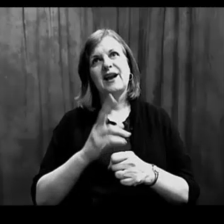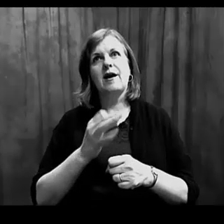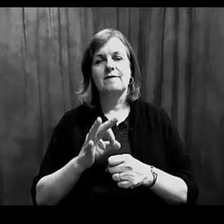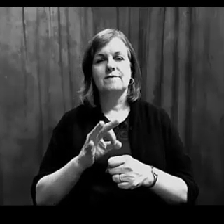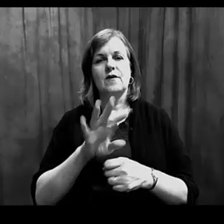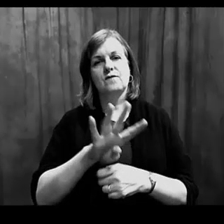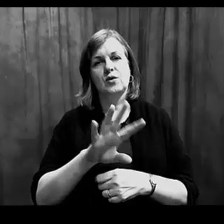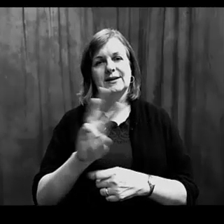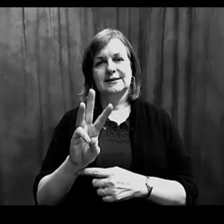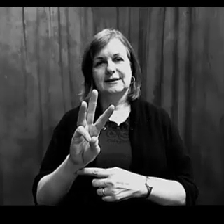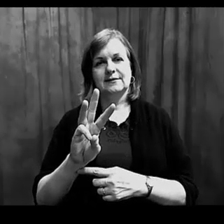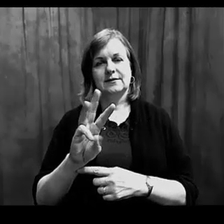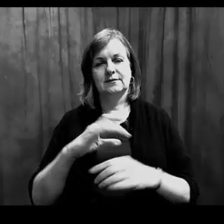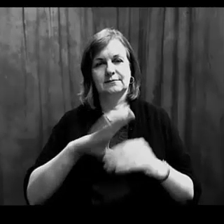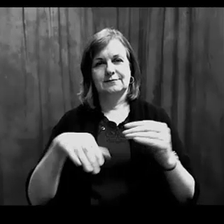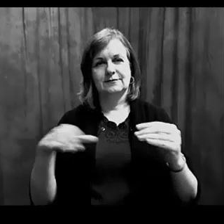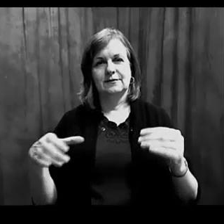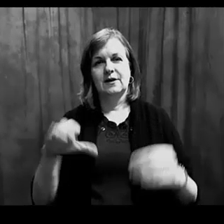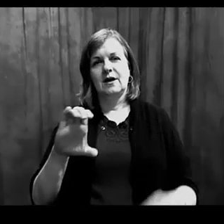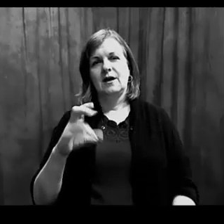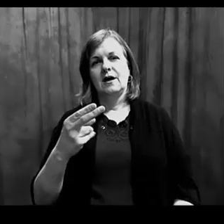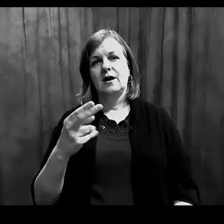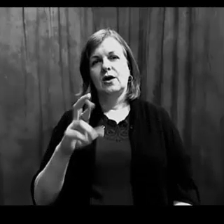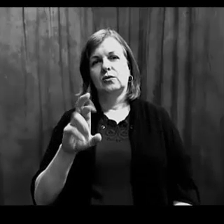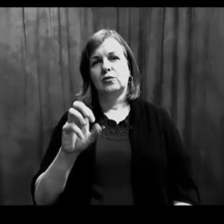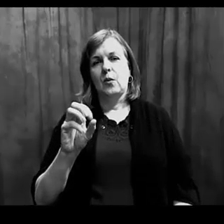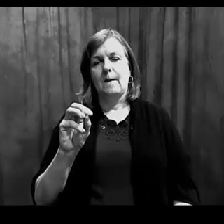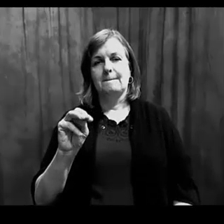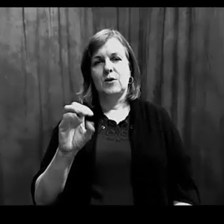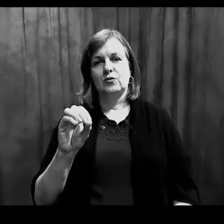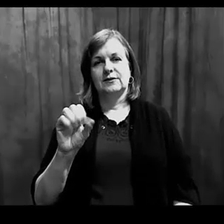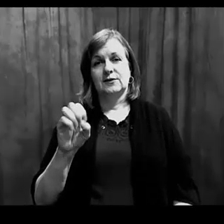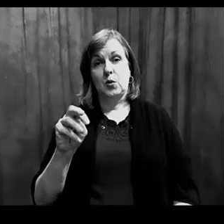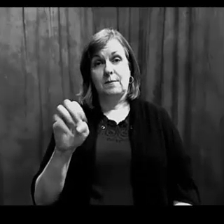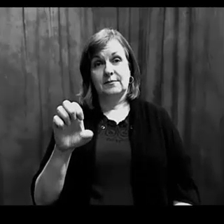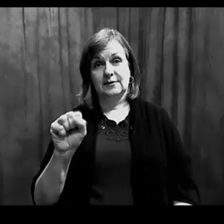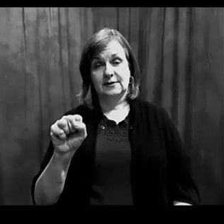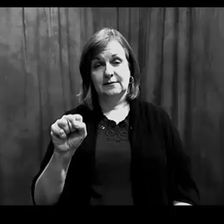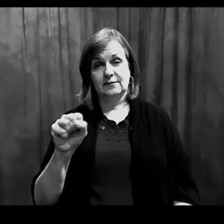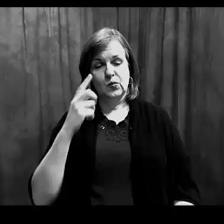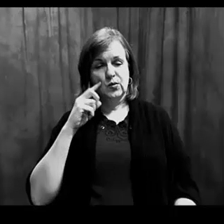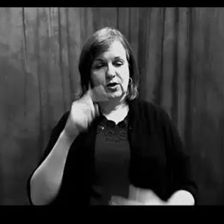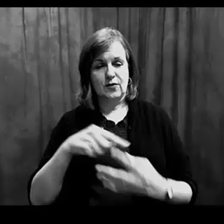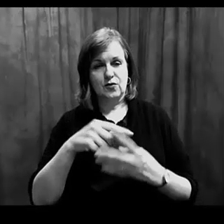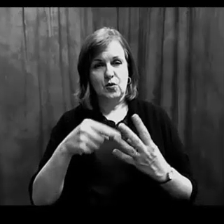the primary component of 46 chromosomes